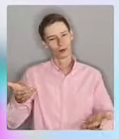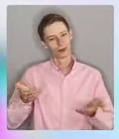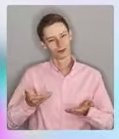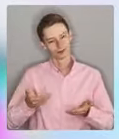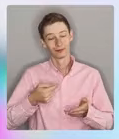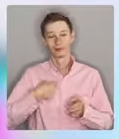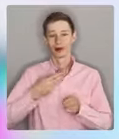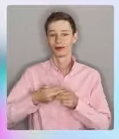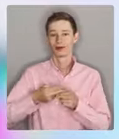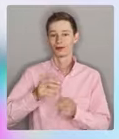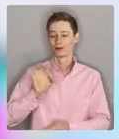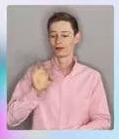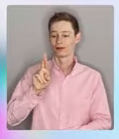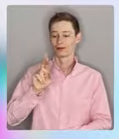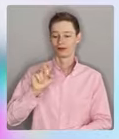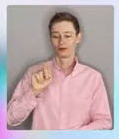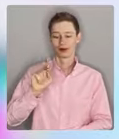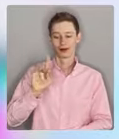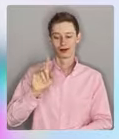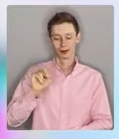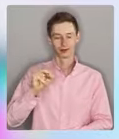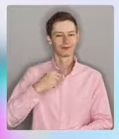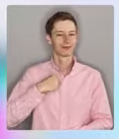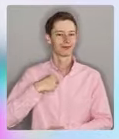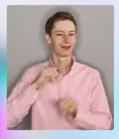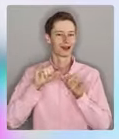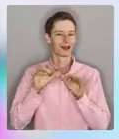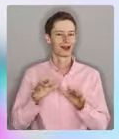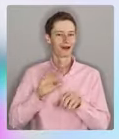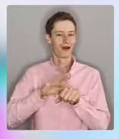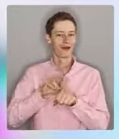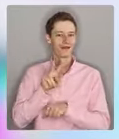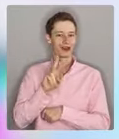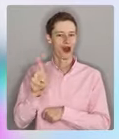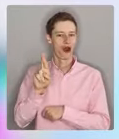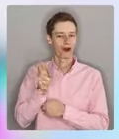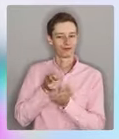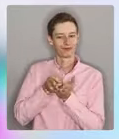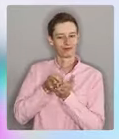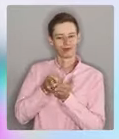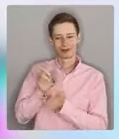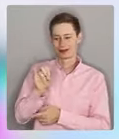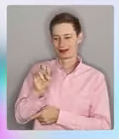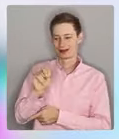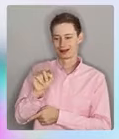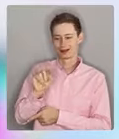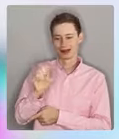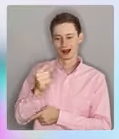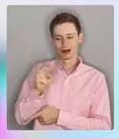Hi, everyone and welcome. My name is Franklin and as an Engineer on the VR Integrity team,